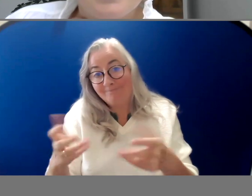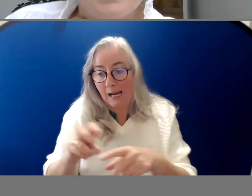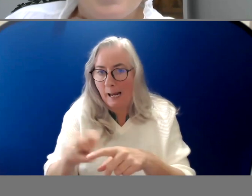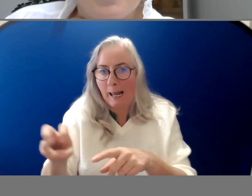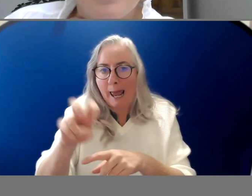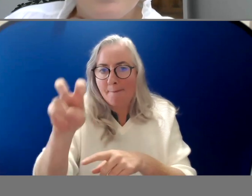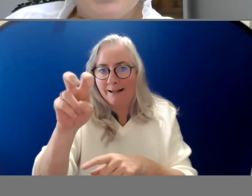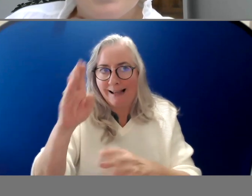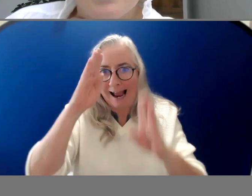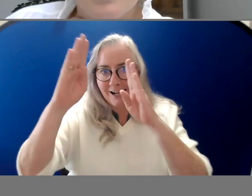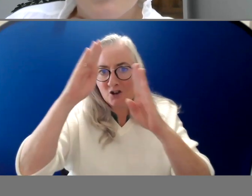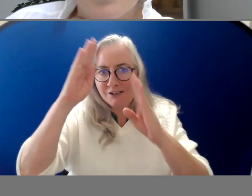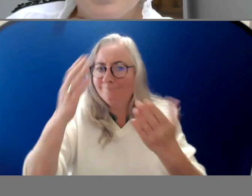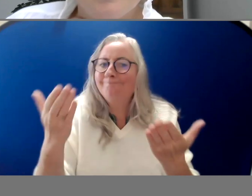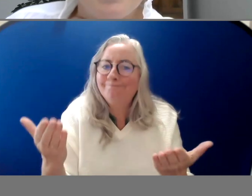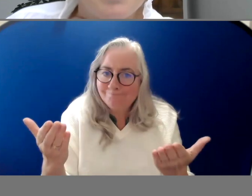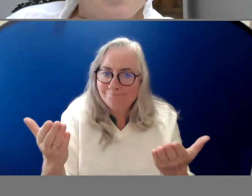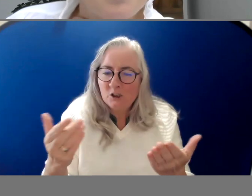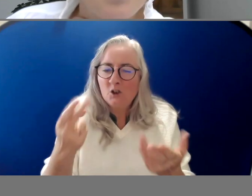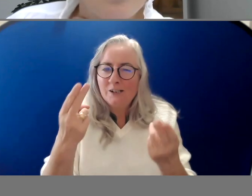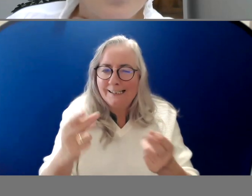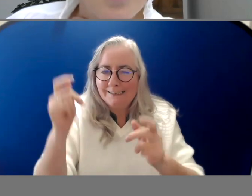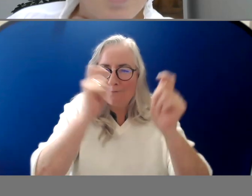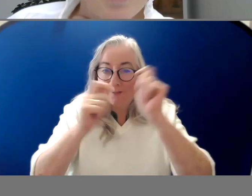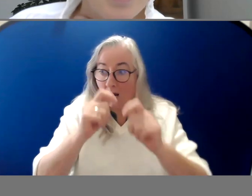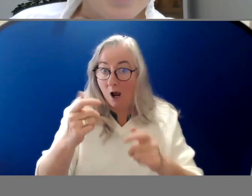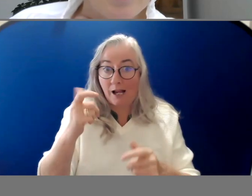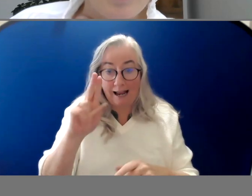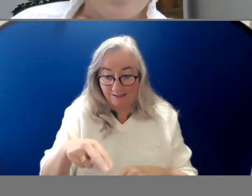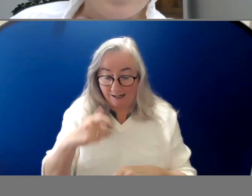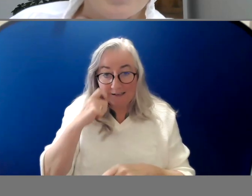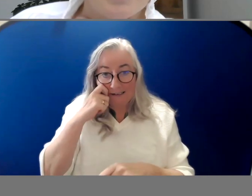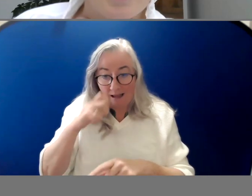to think about that you don't want somebody to be able to put a foot up onto the lower handrail and